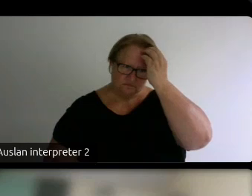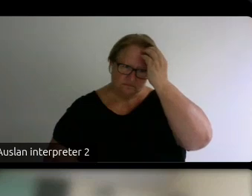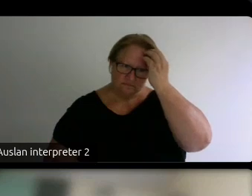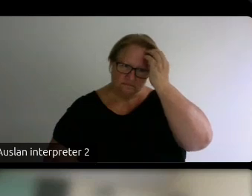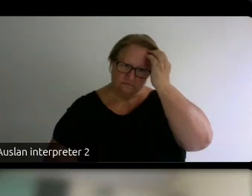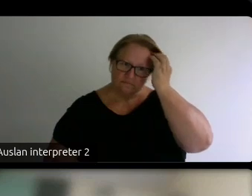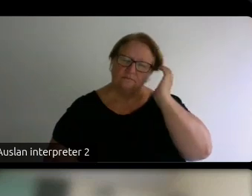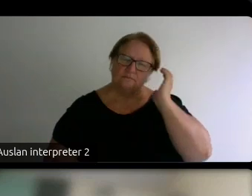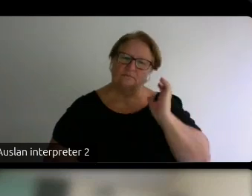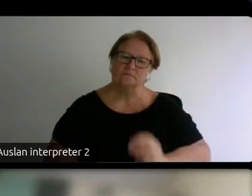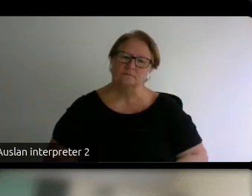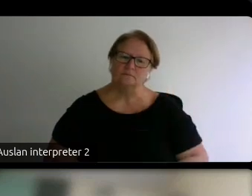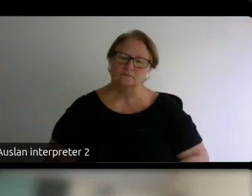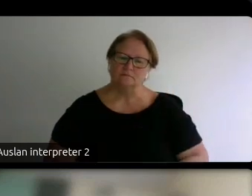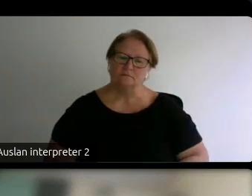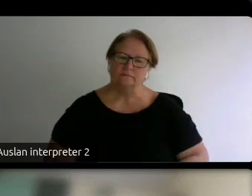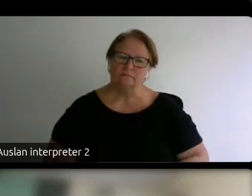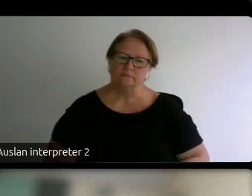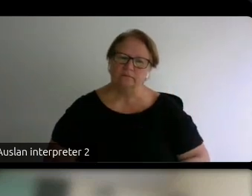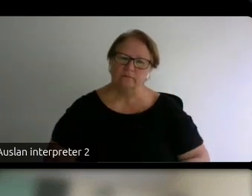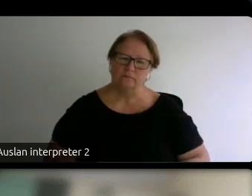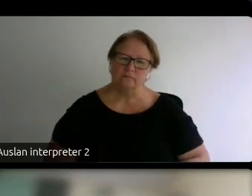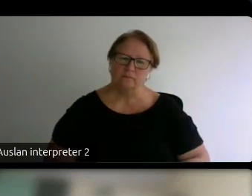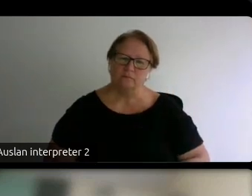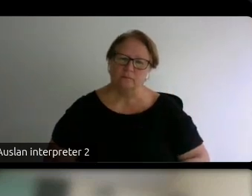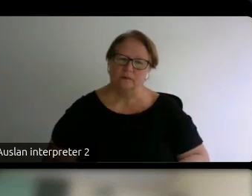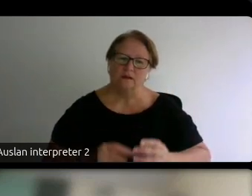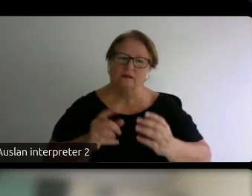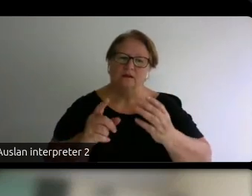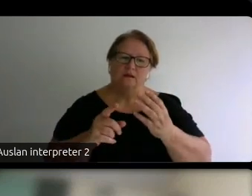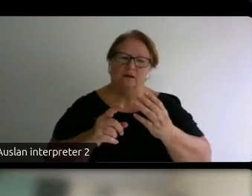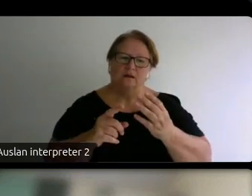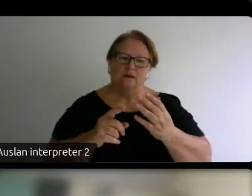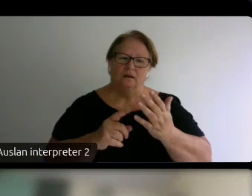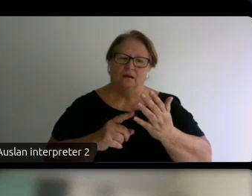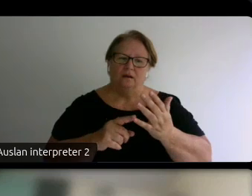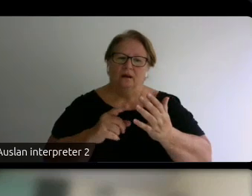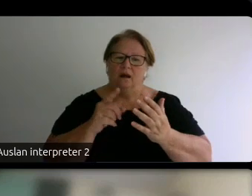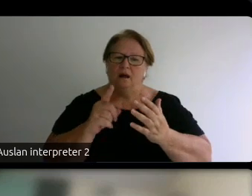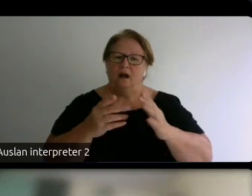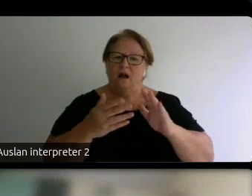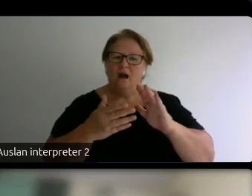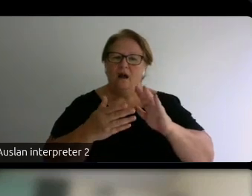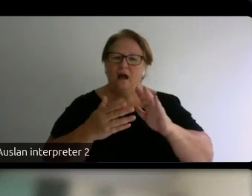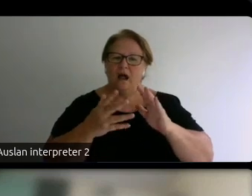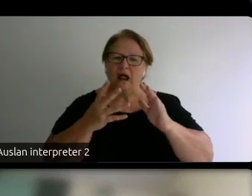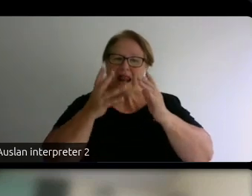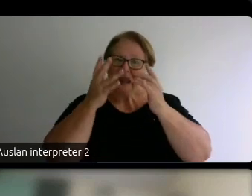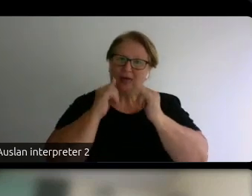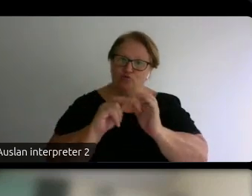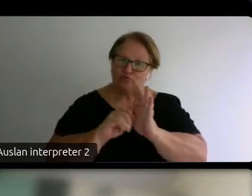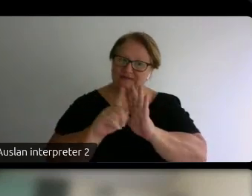Um so legal representation in court is under a grant of aid. Um and that that's the fourth